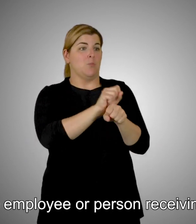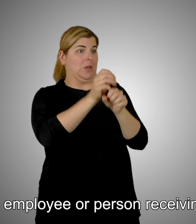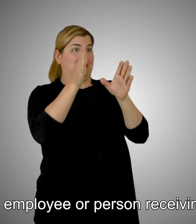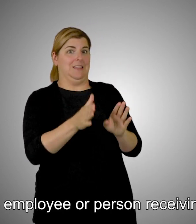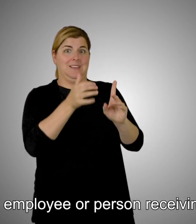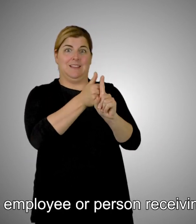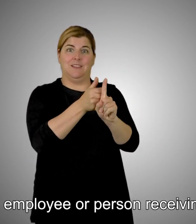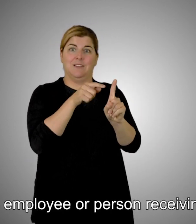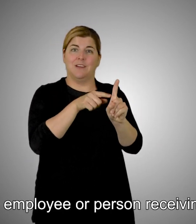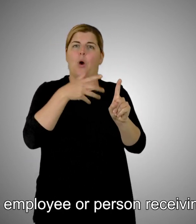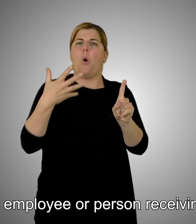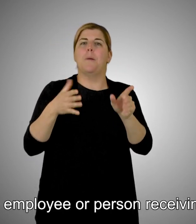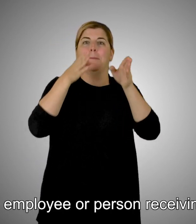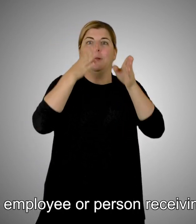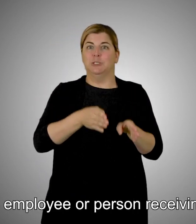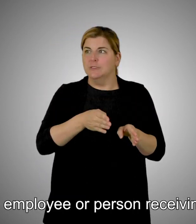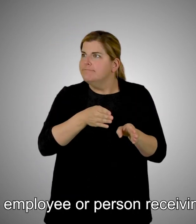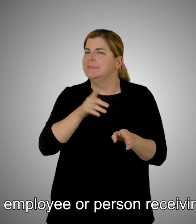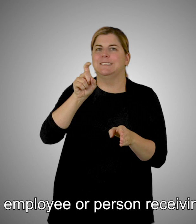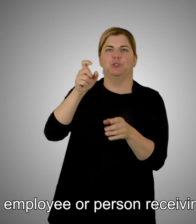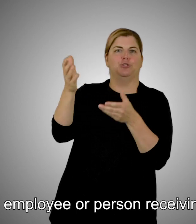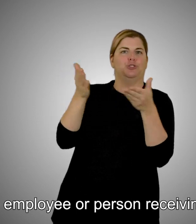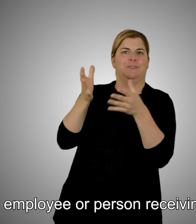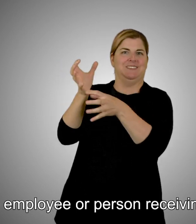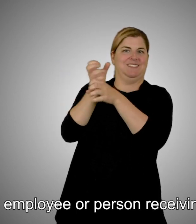As the employee or person receiving a service,